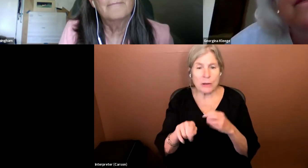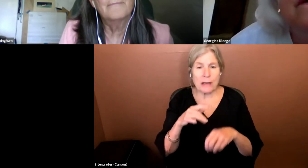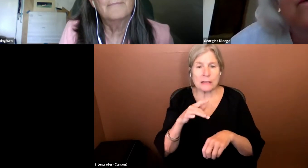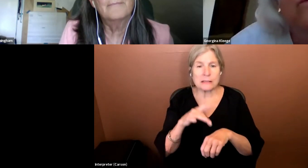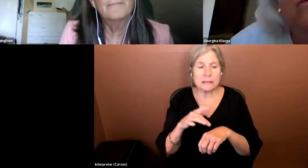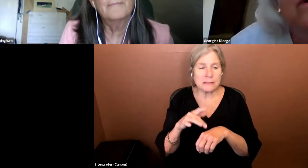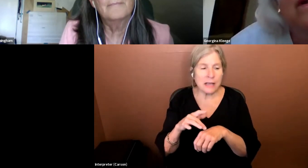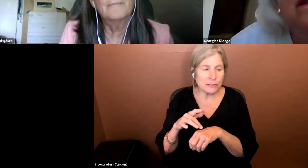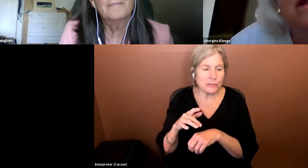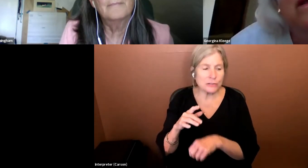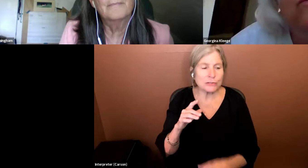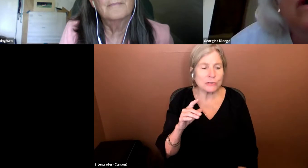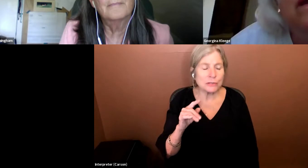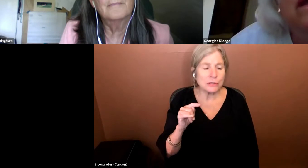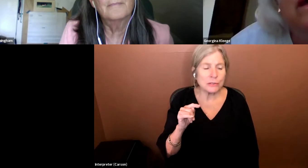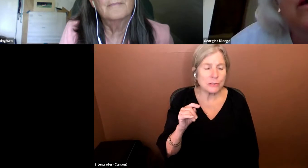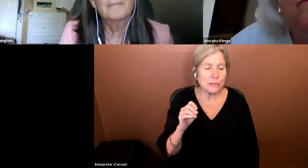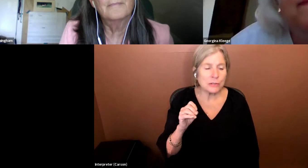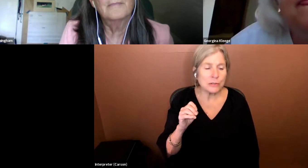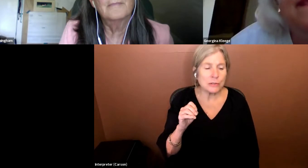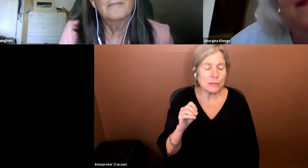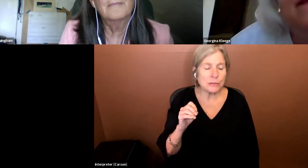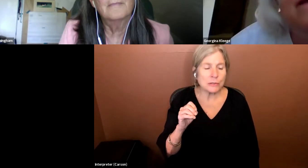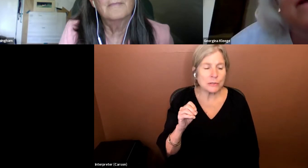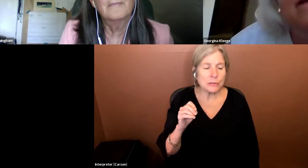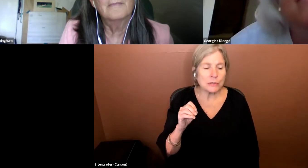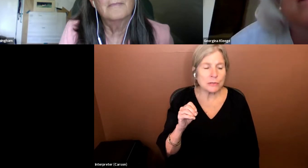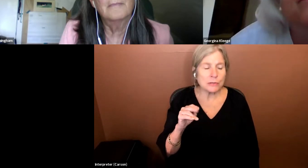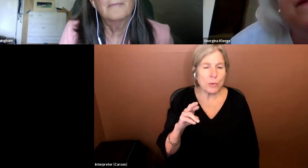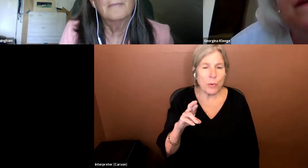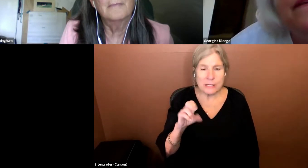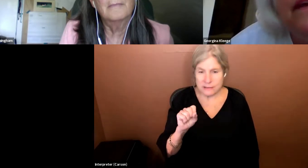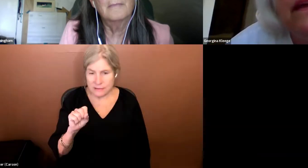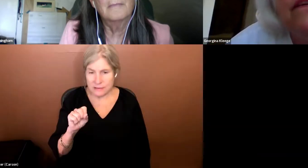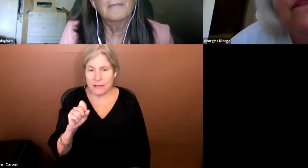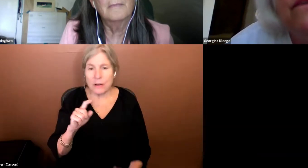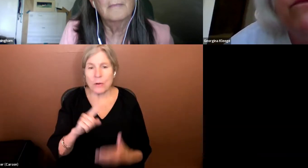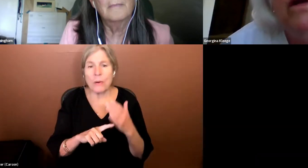So what availability (audio cutting out).